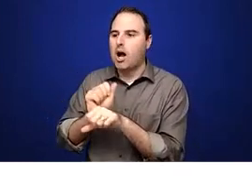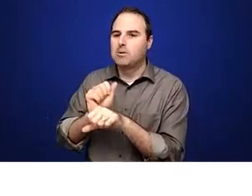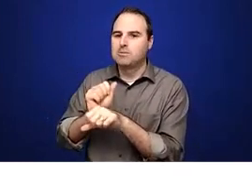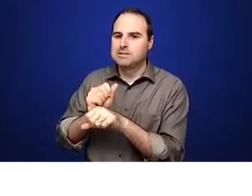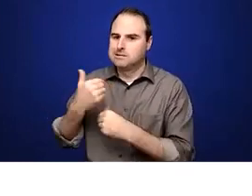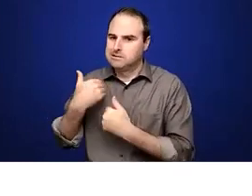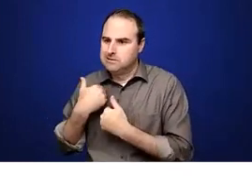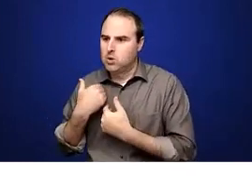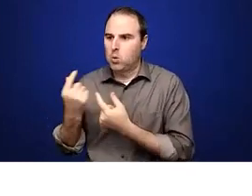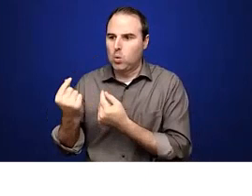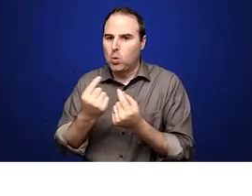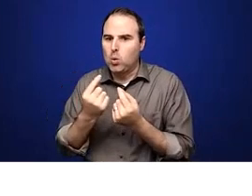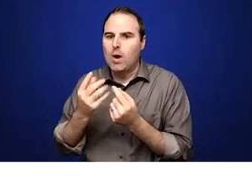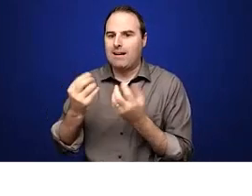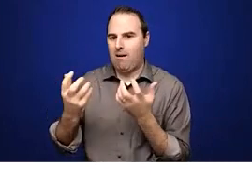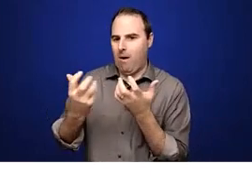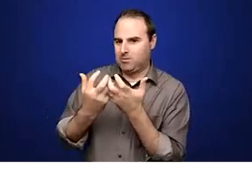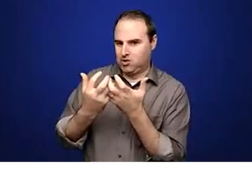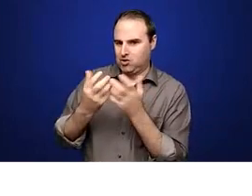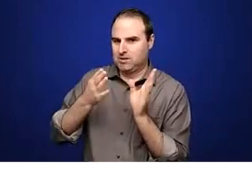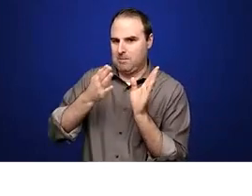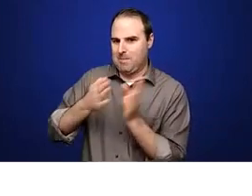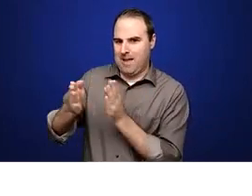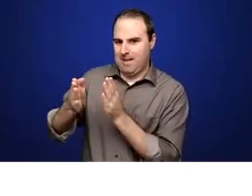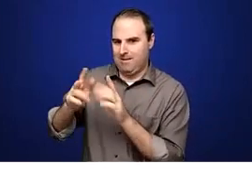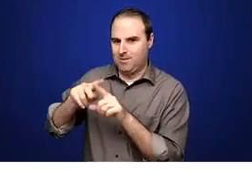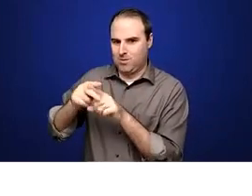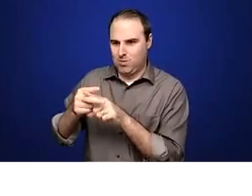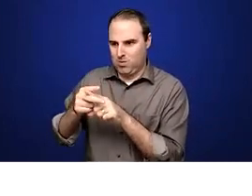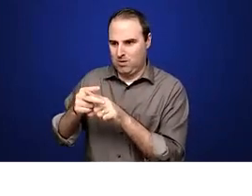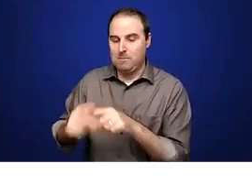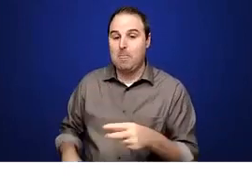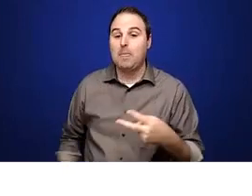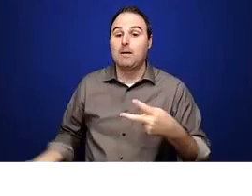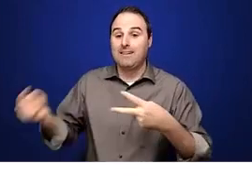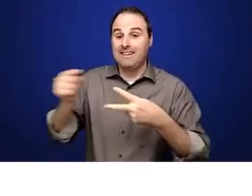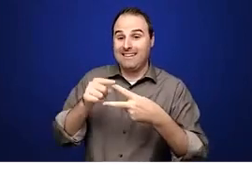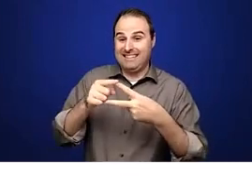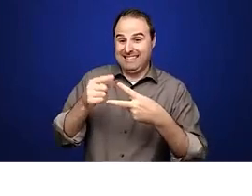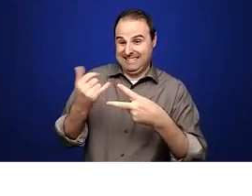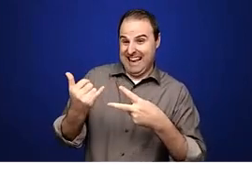I say something at work, we are currently working on a Communications Decision-Support Tool.